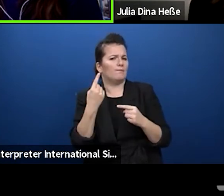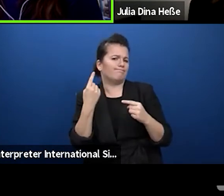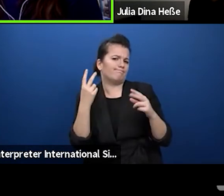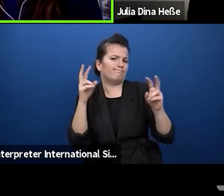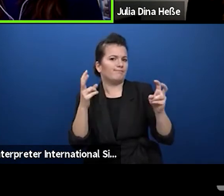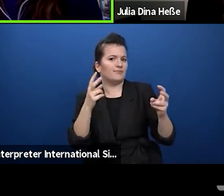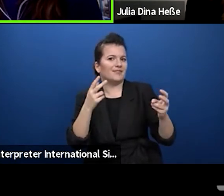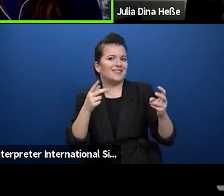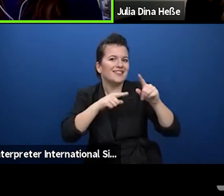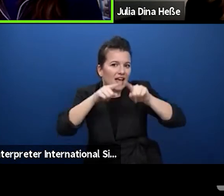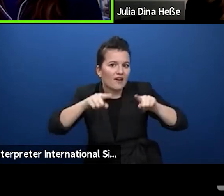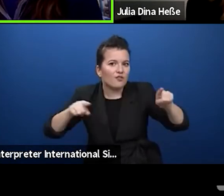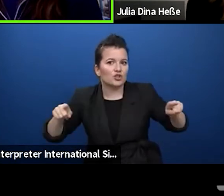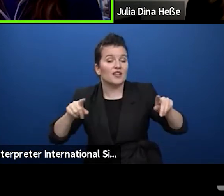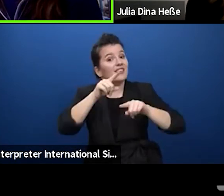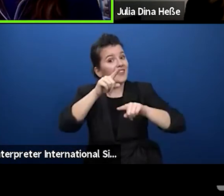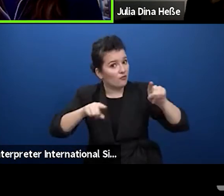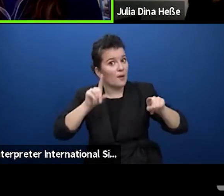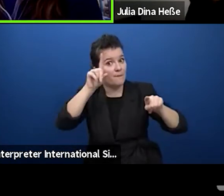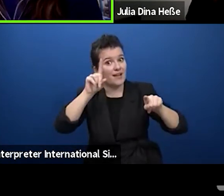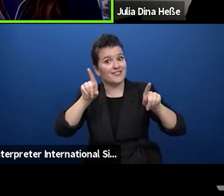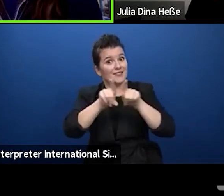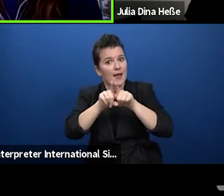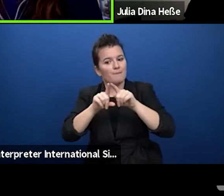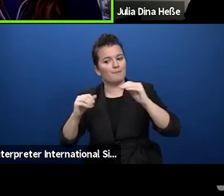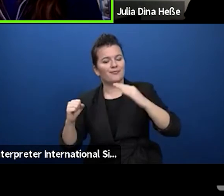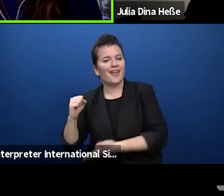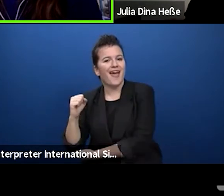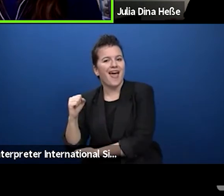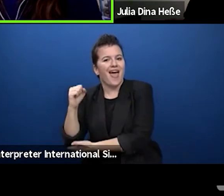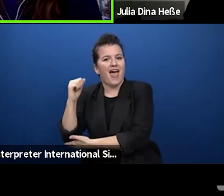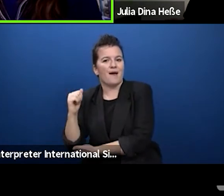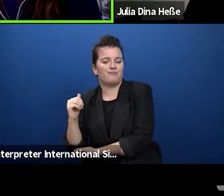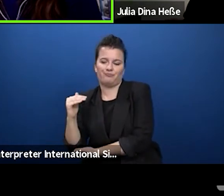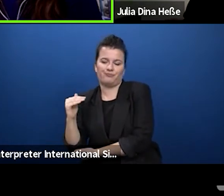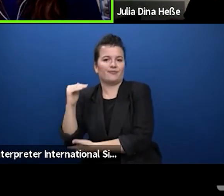talking about equity. And you know that's really the key thing and I think it also speaks back to